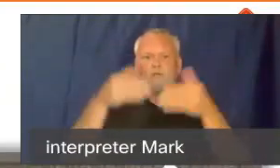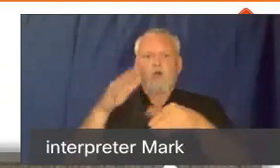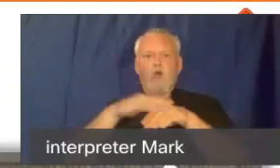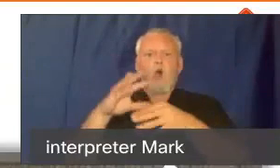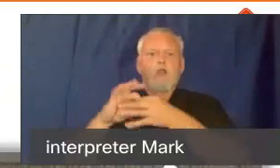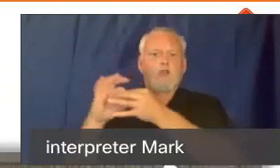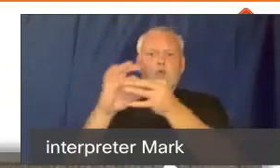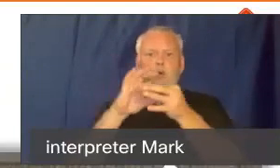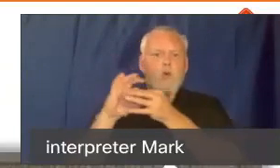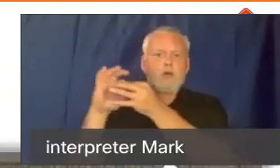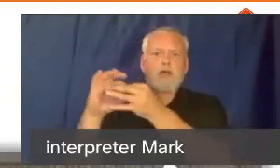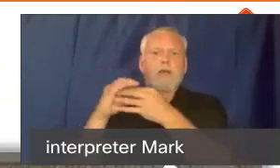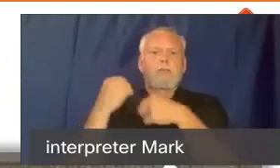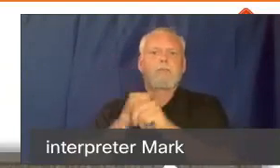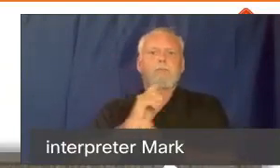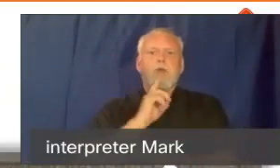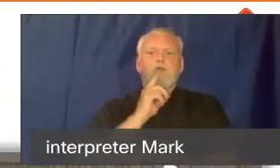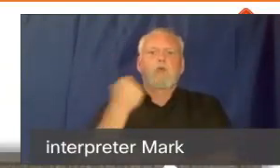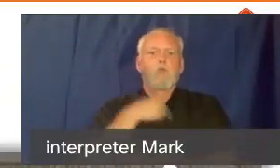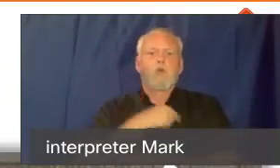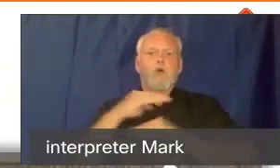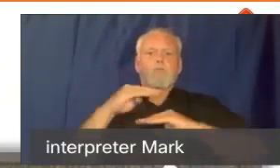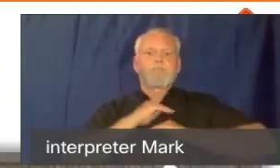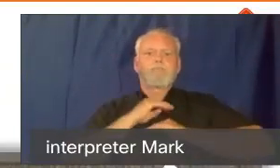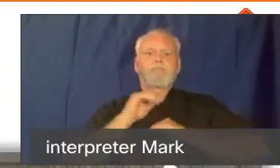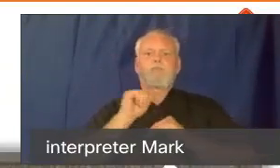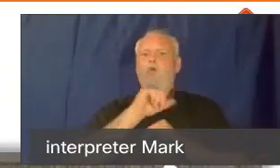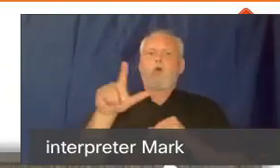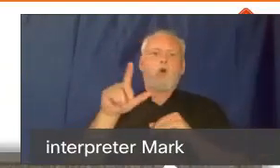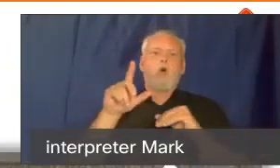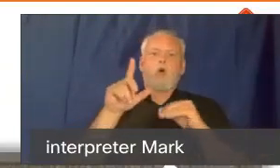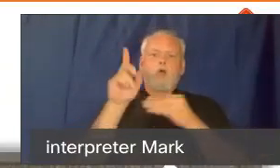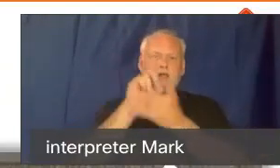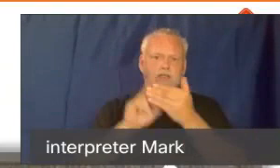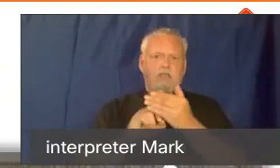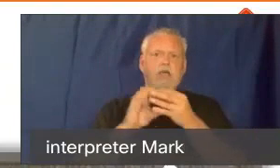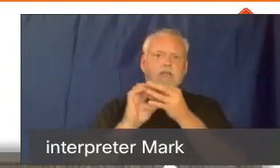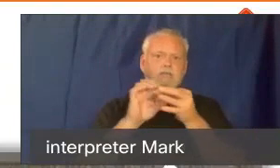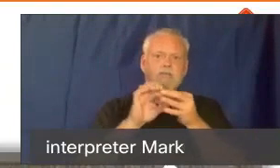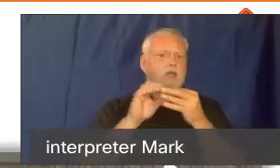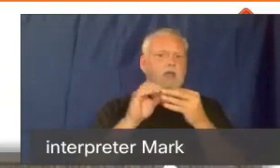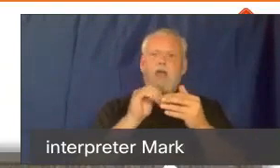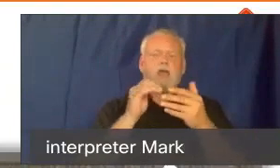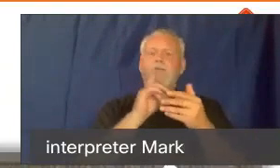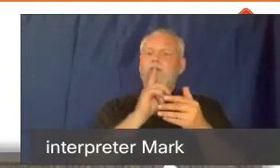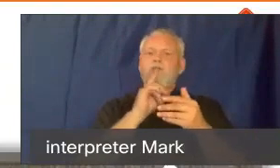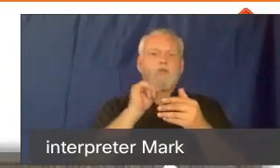And make sure we all like a meeting our agreement design and we have any conflicts with all underground utilities.